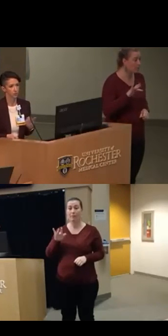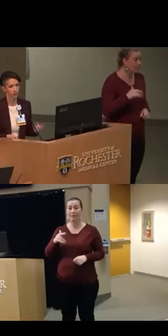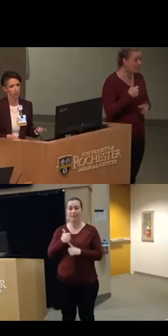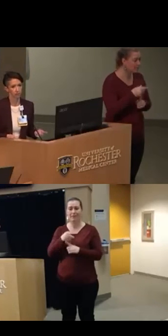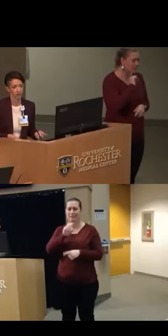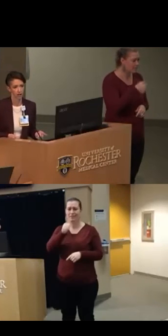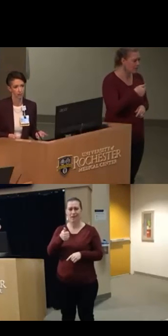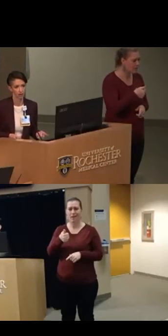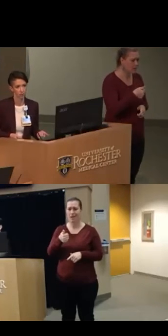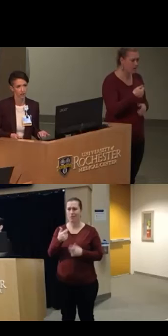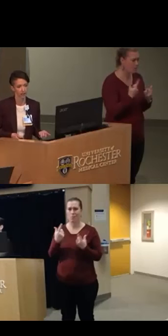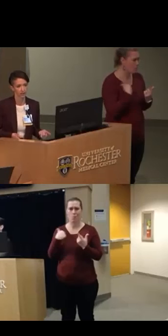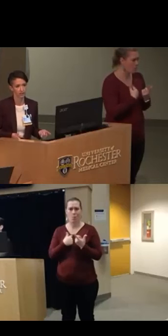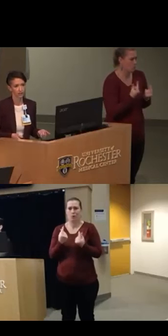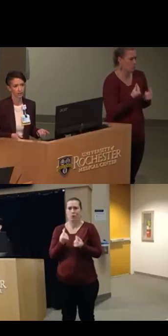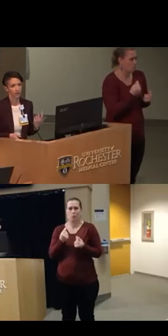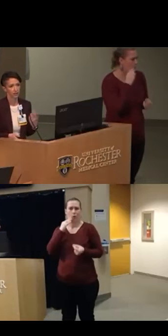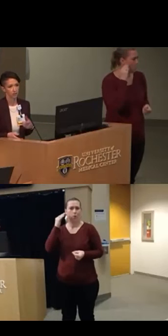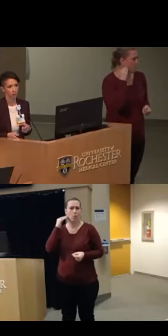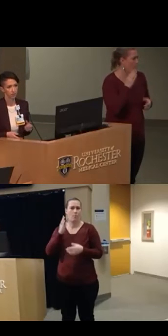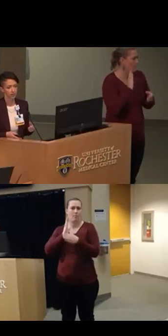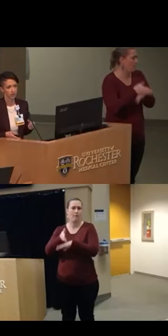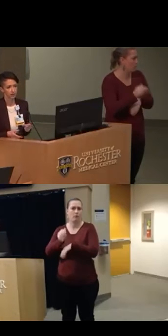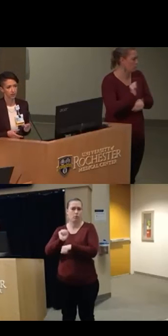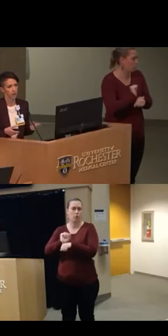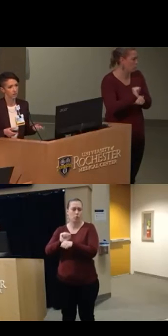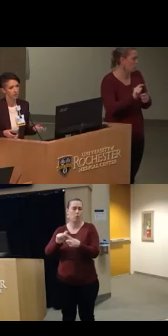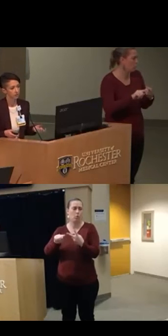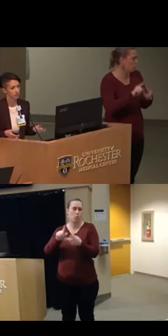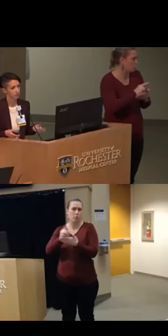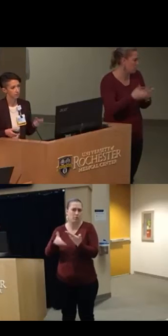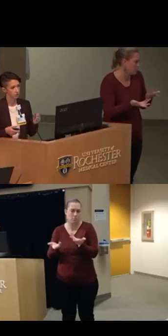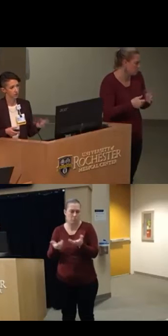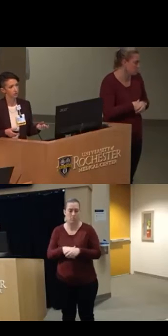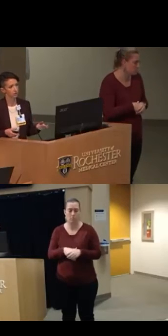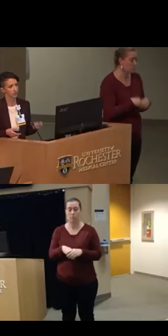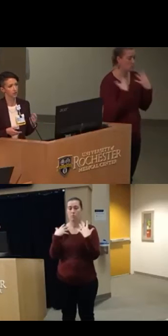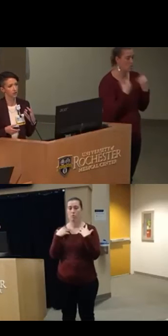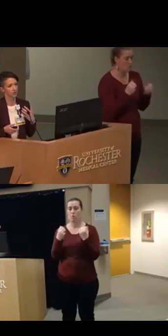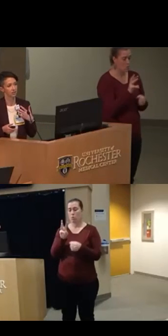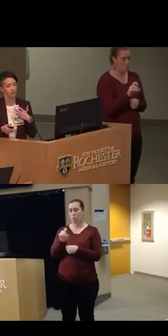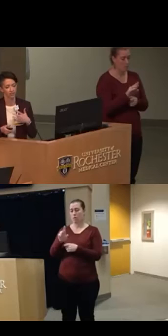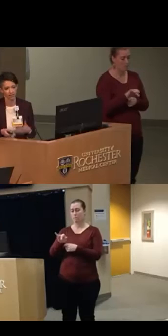we get home from the job on the weekend wellbeing is a collaborative effort between the organization